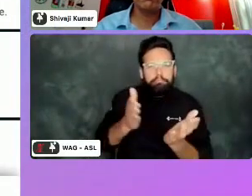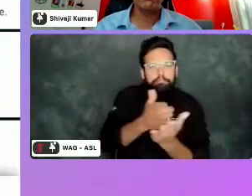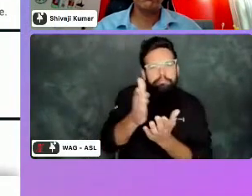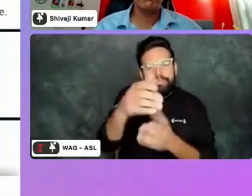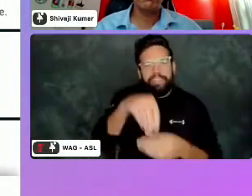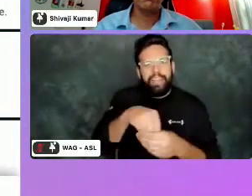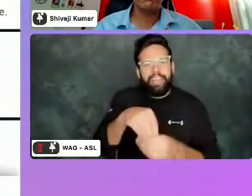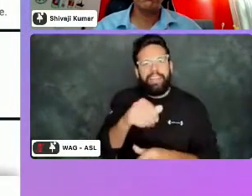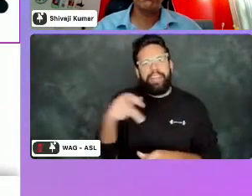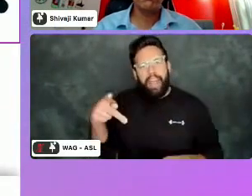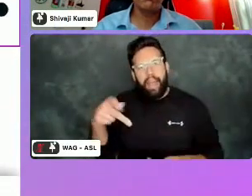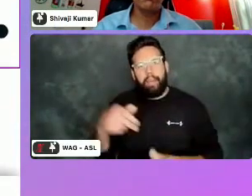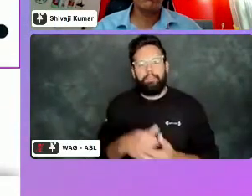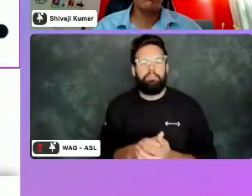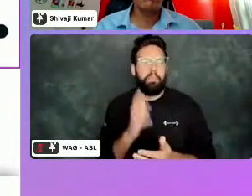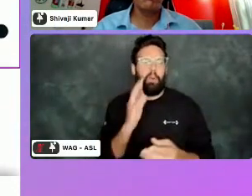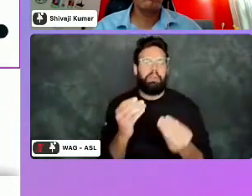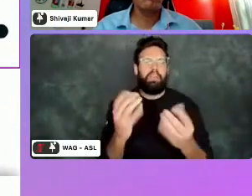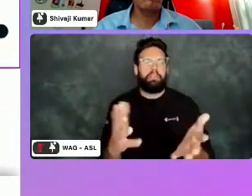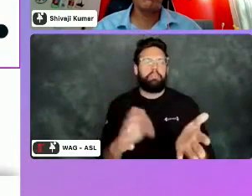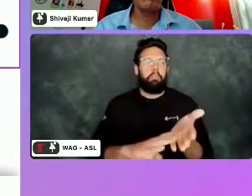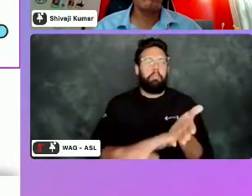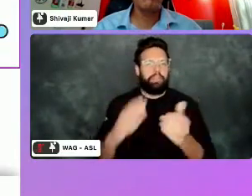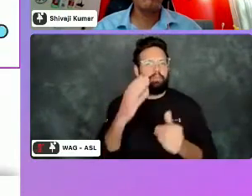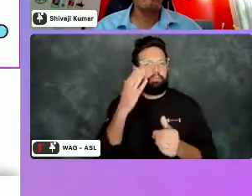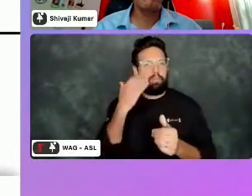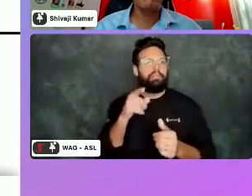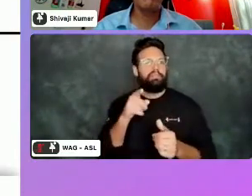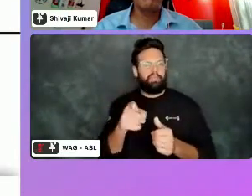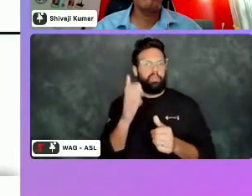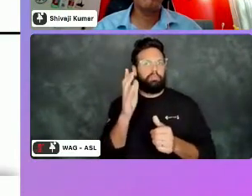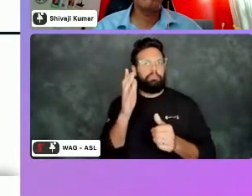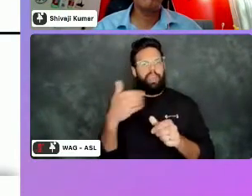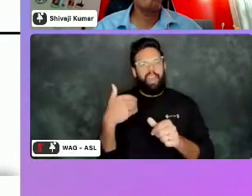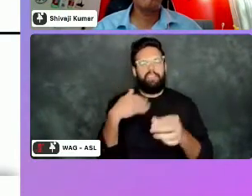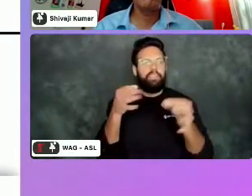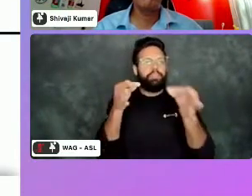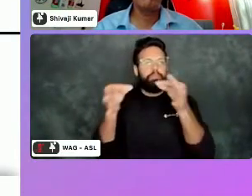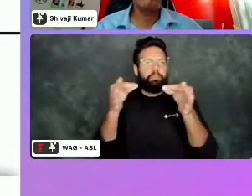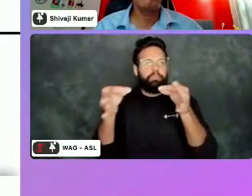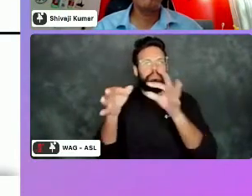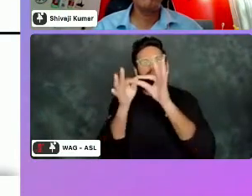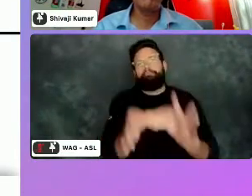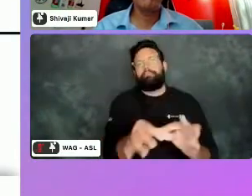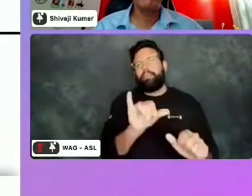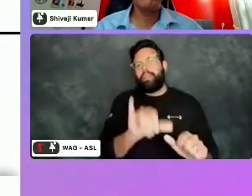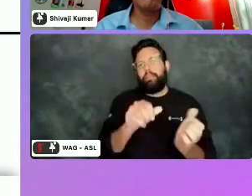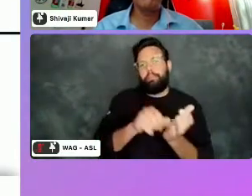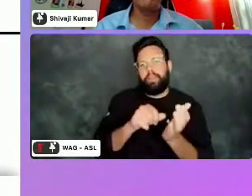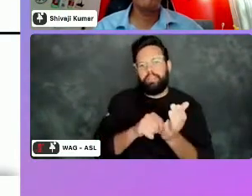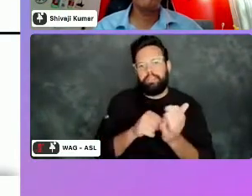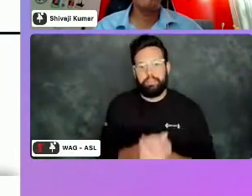because it does describe this one page. All right, six more issues we just found,